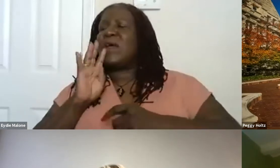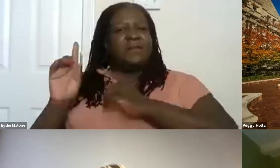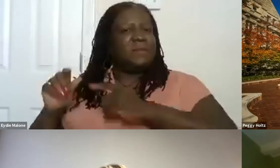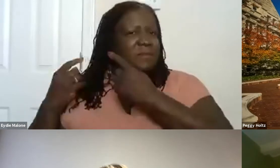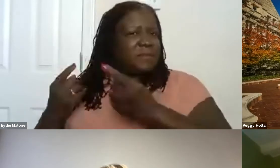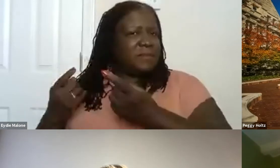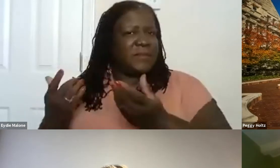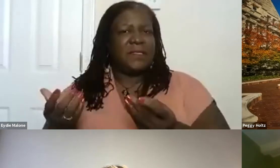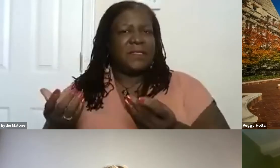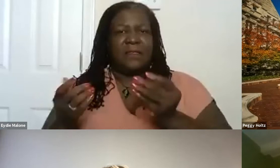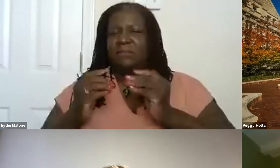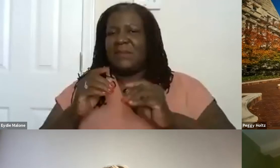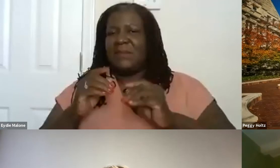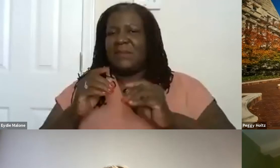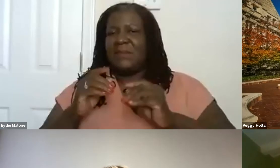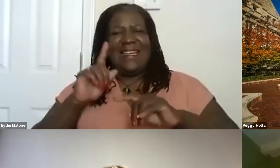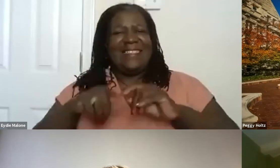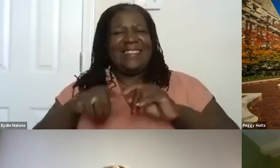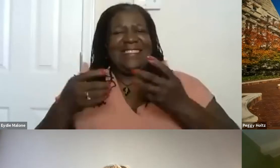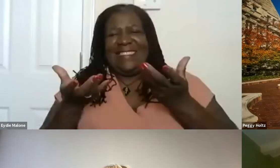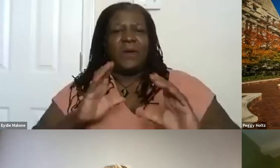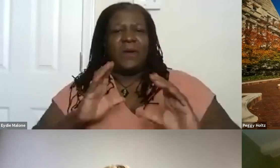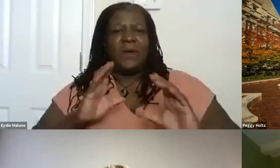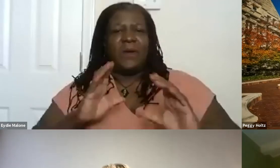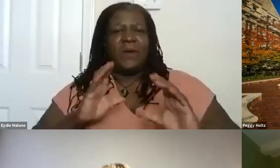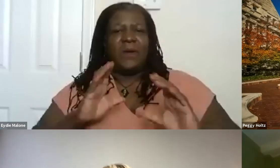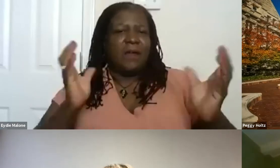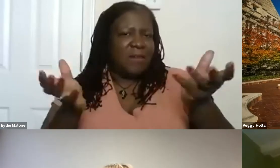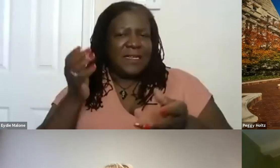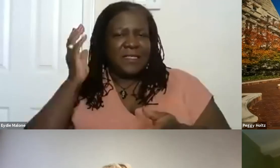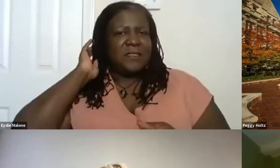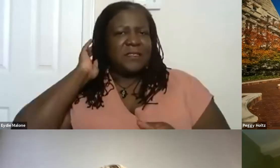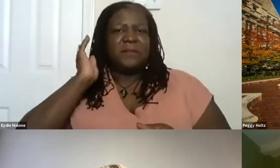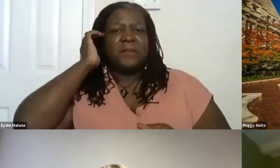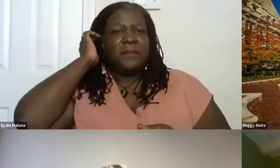to engage in conversations. And yet, on the other side, when we did get out in public